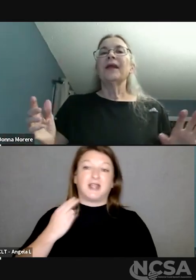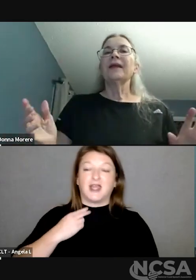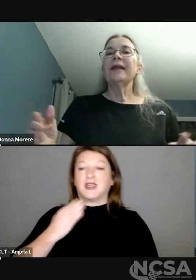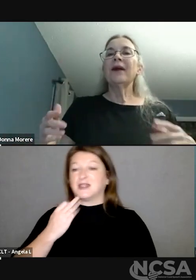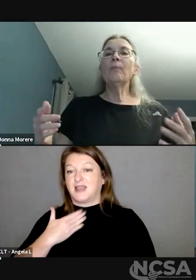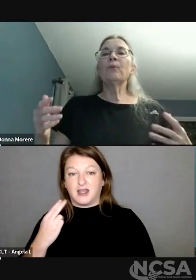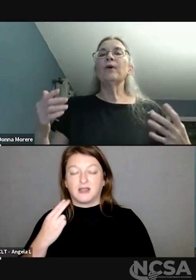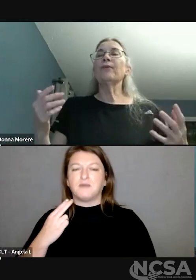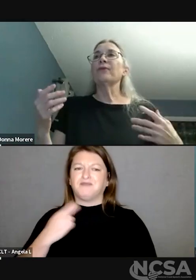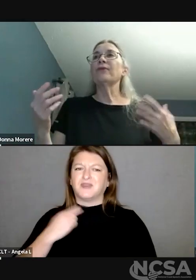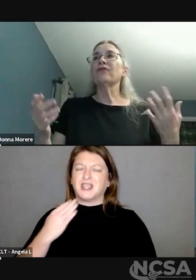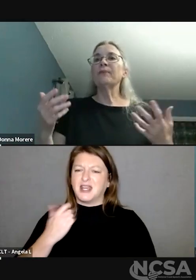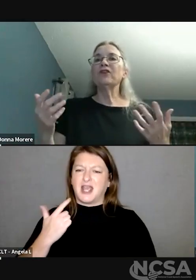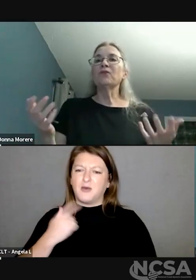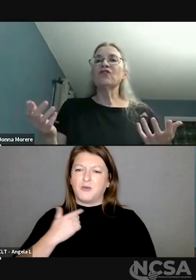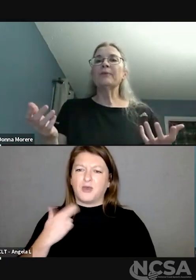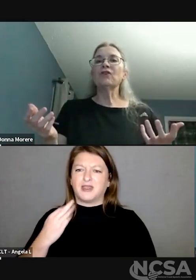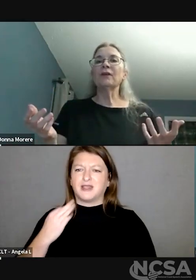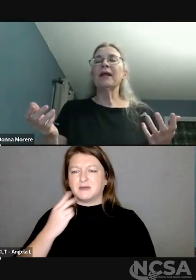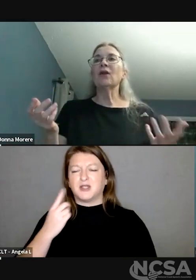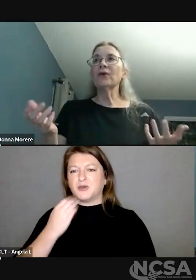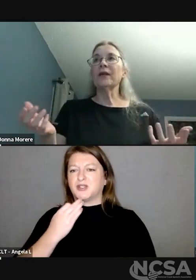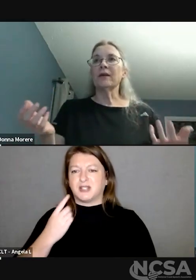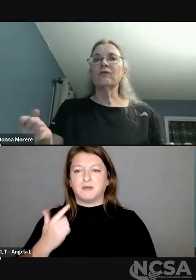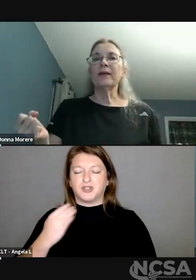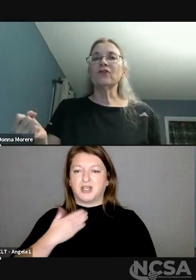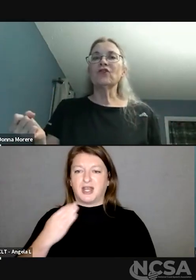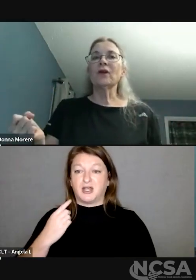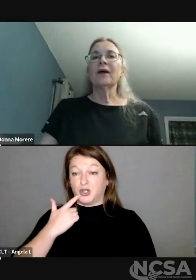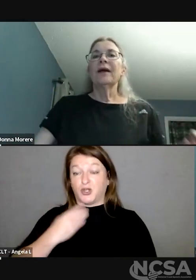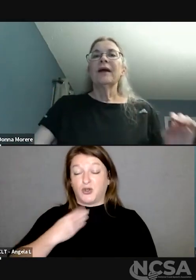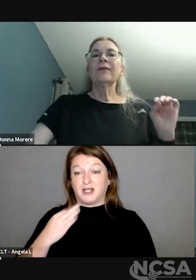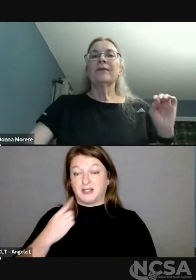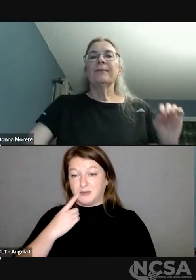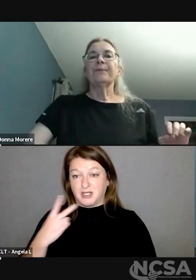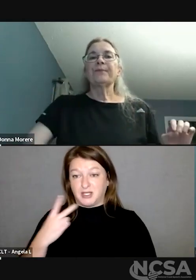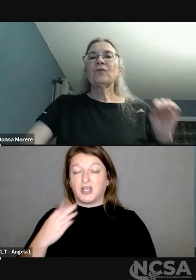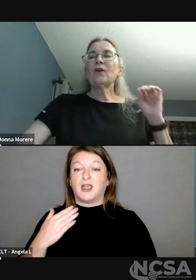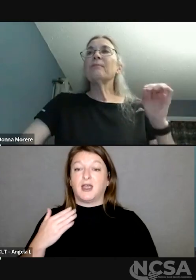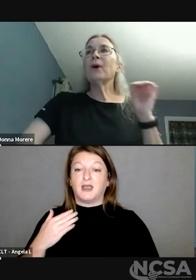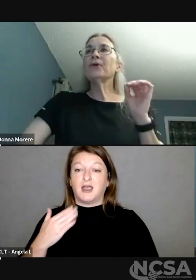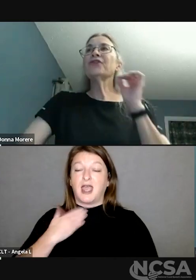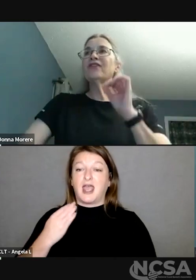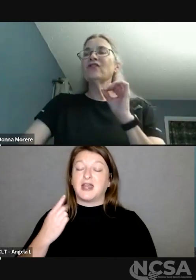Can you help with the speech perception and learning speech and the motor system